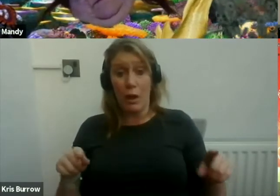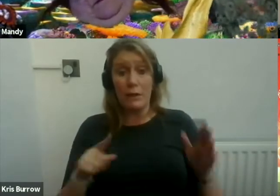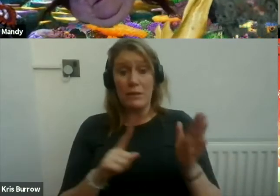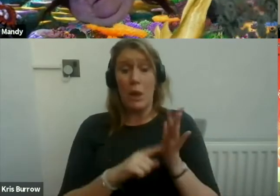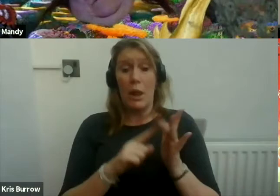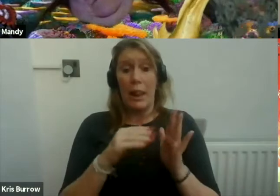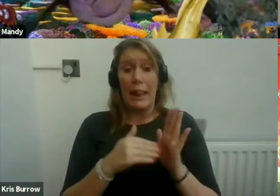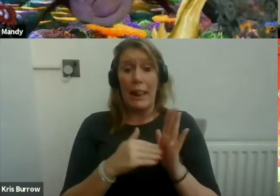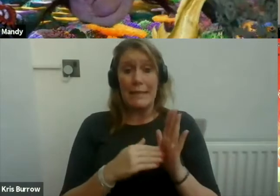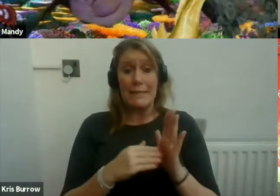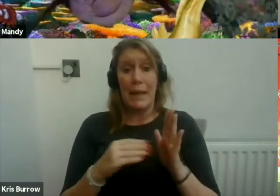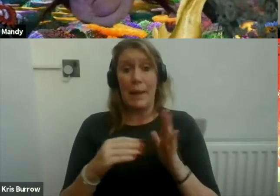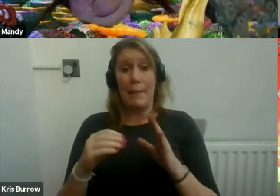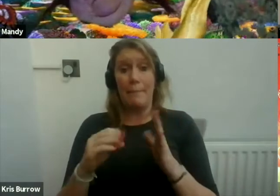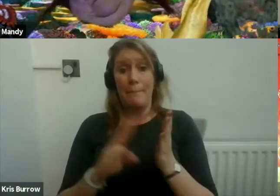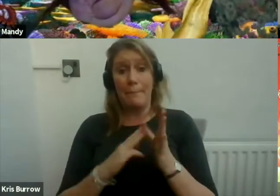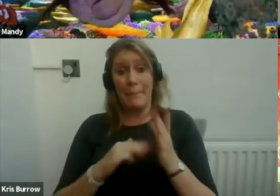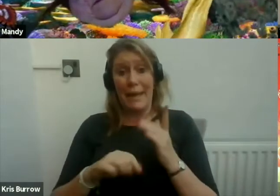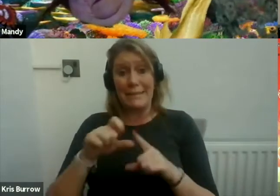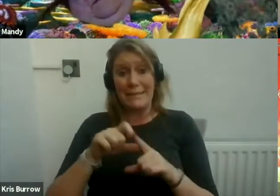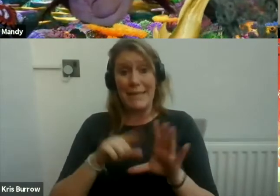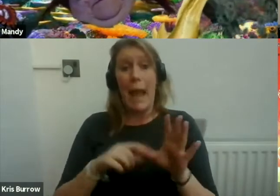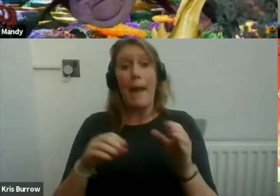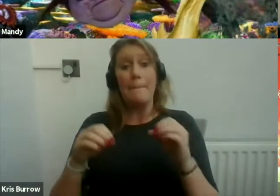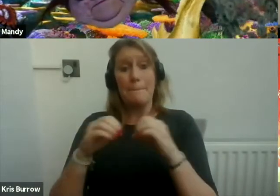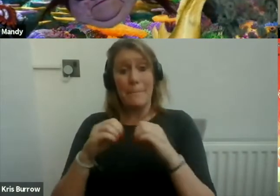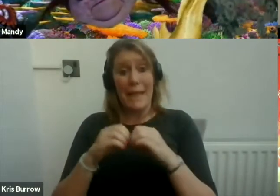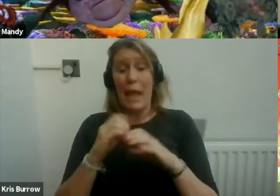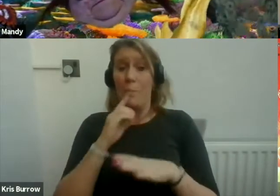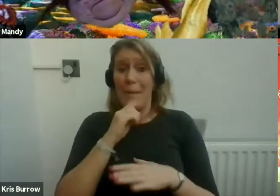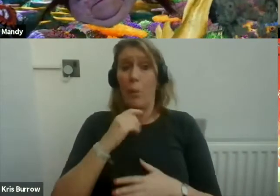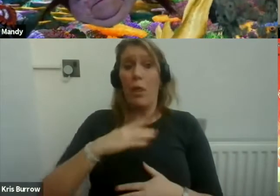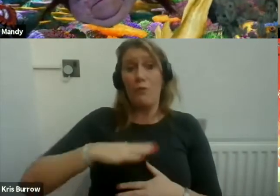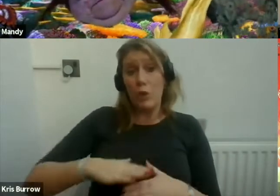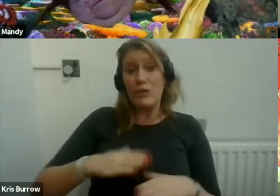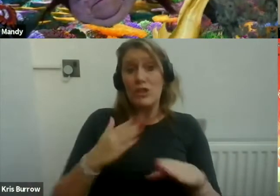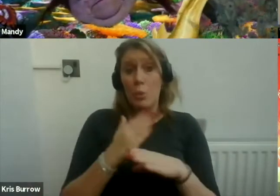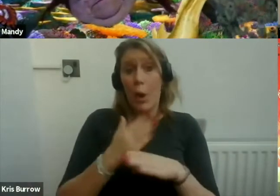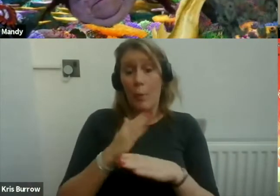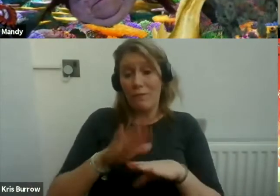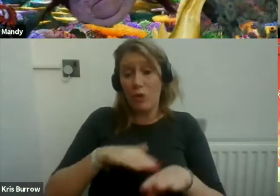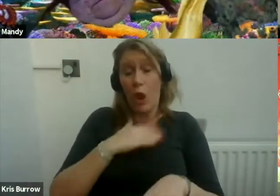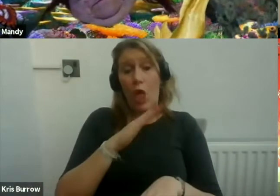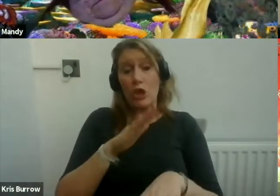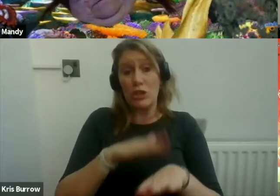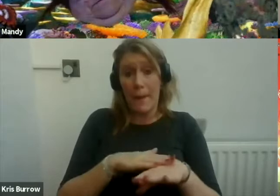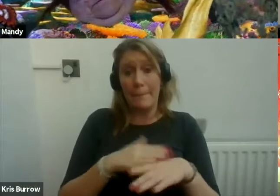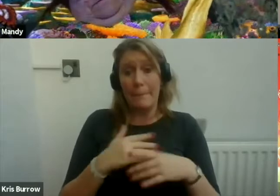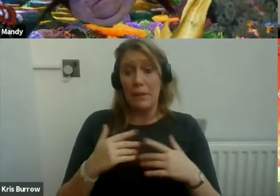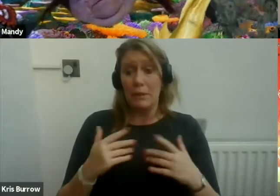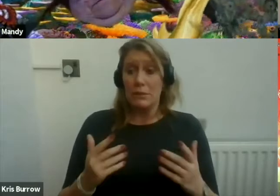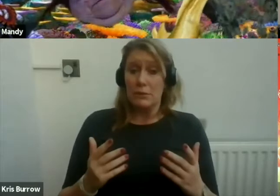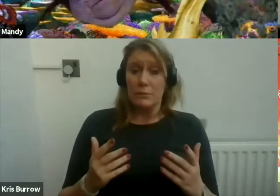are all people I have wanted to work with in this way for a long time. And